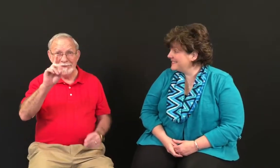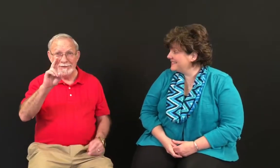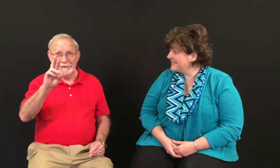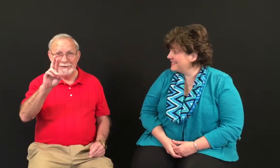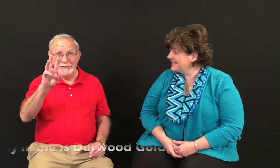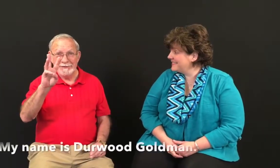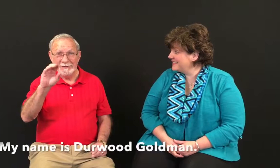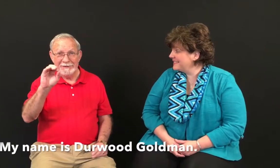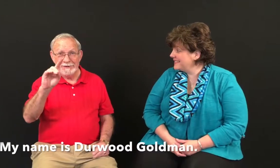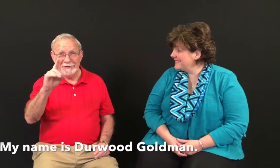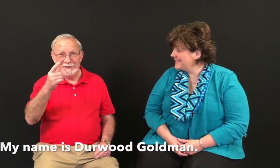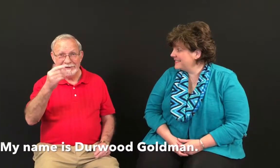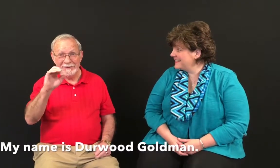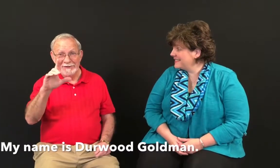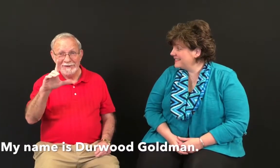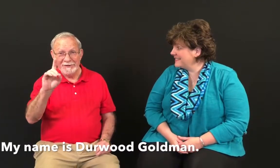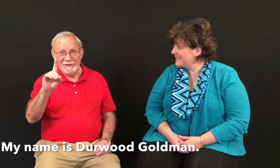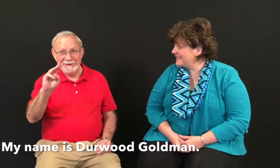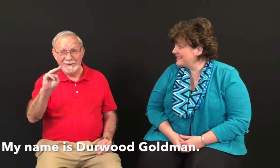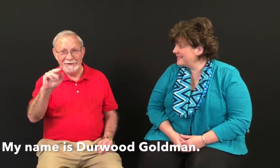I love meeting new friends and new people. ASL is the bomb.